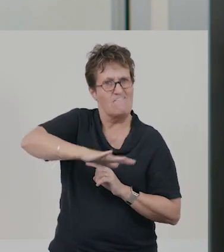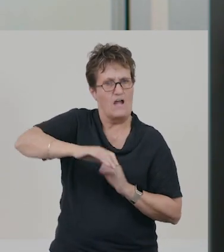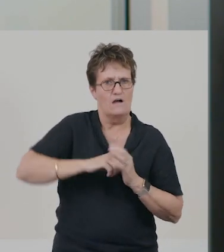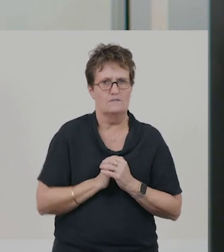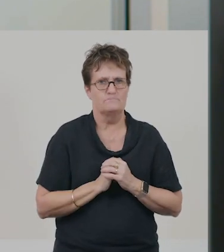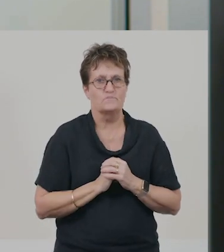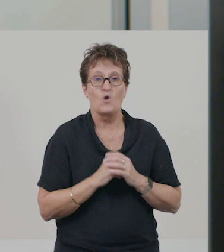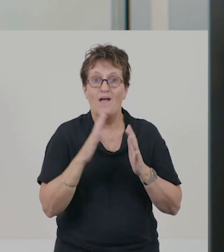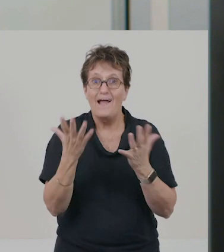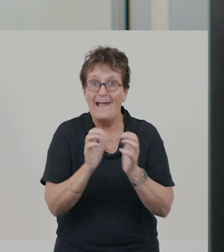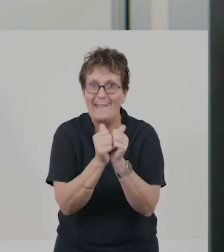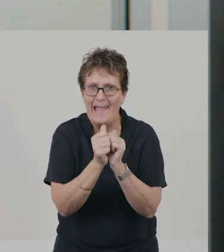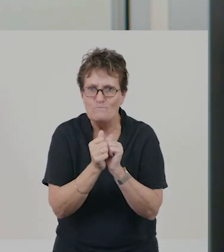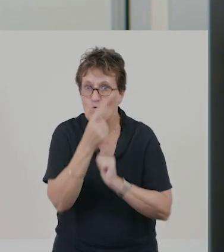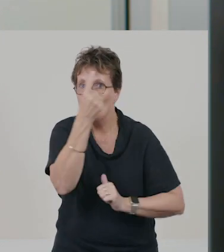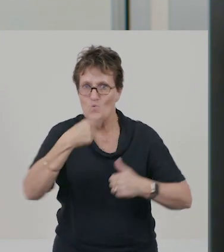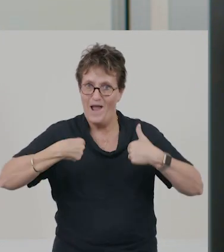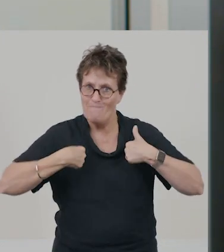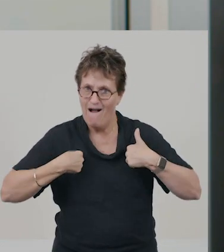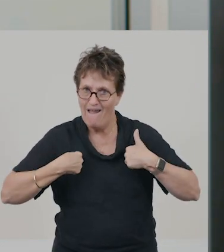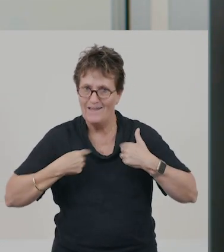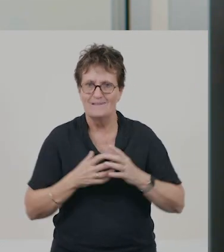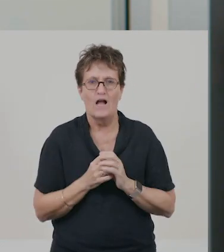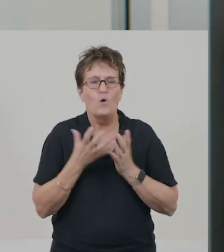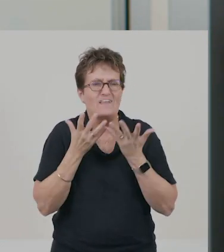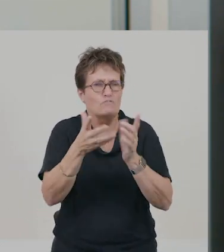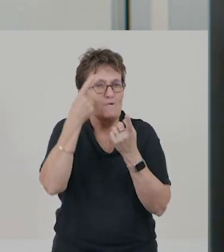For each animal, I'll give you clues describing their adaptations.